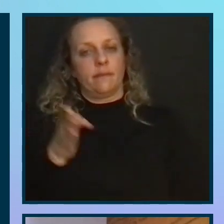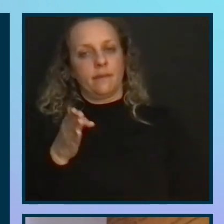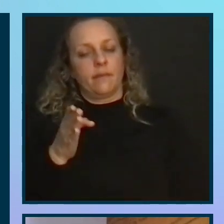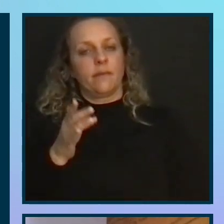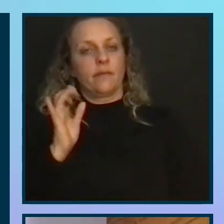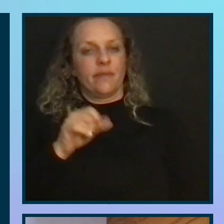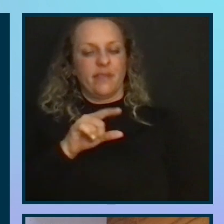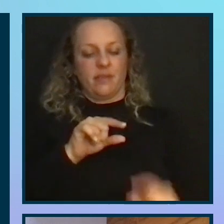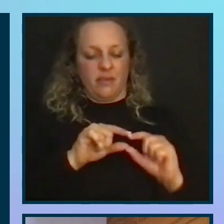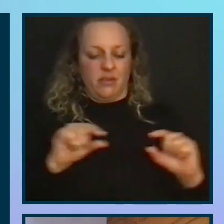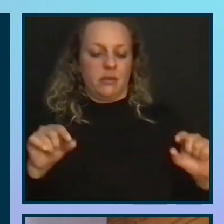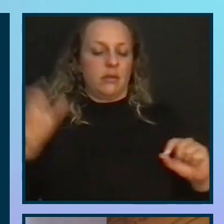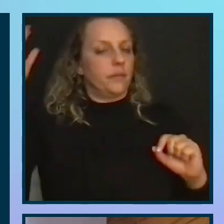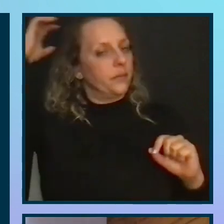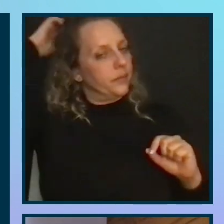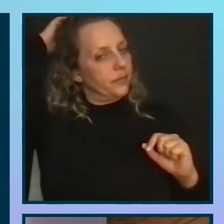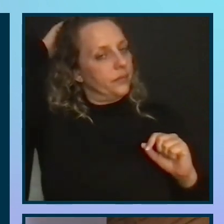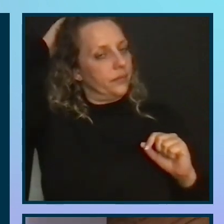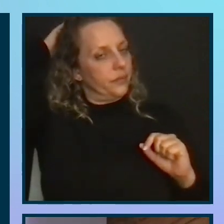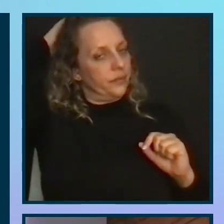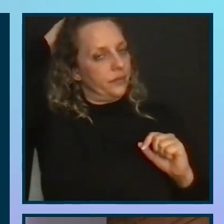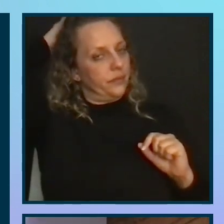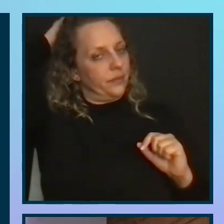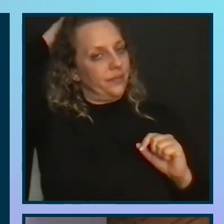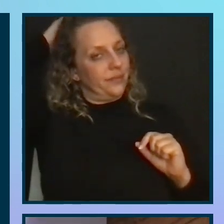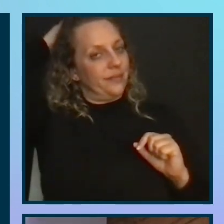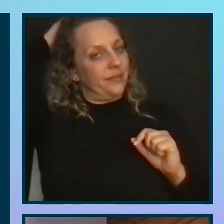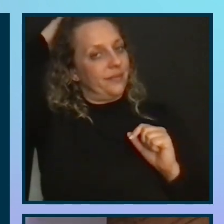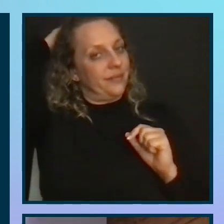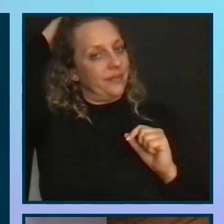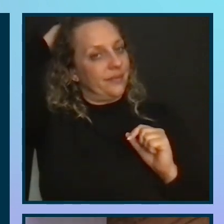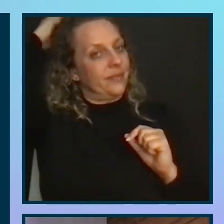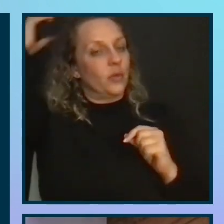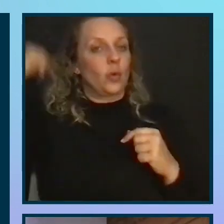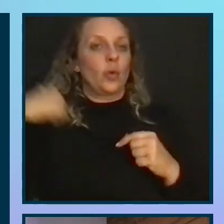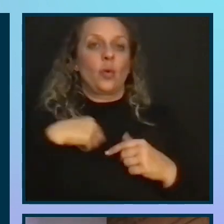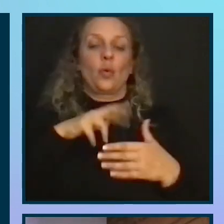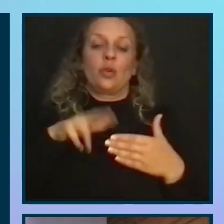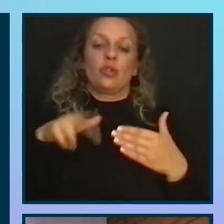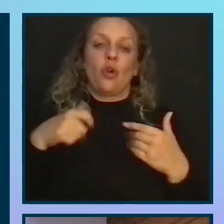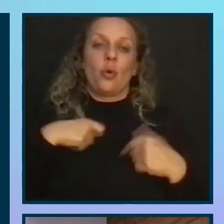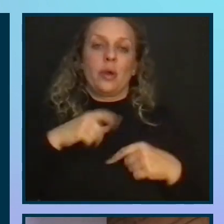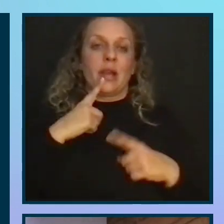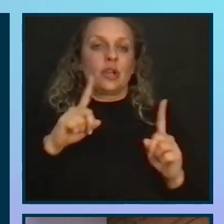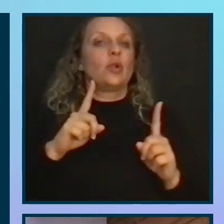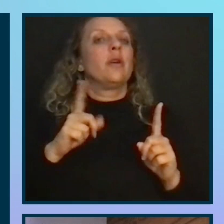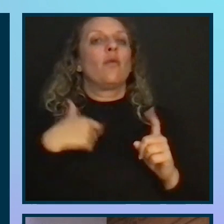So really the outcome that we've been able to achieve is that we're delivering a great user experience